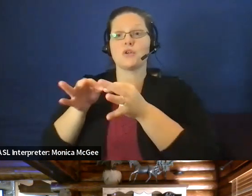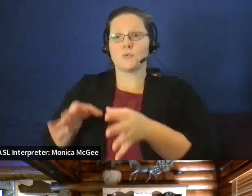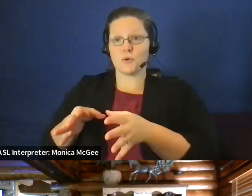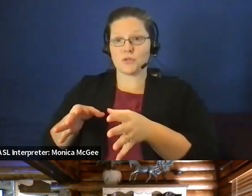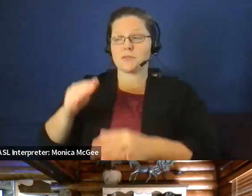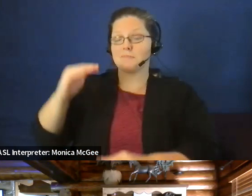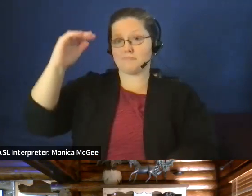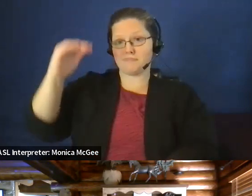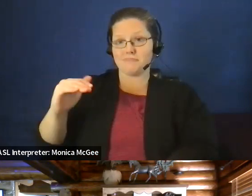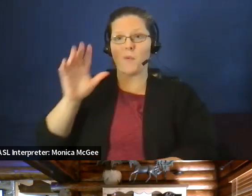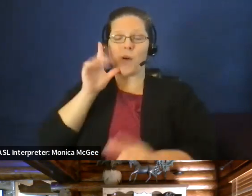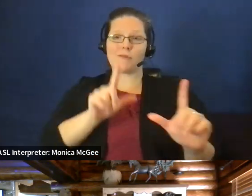find the closed captions for today's